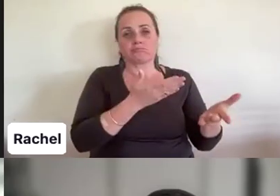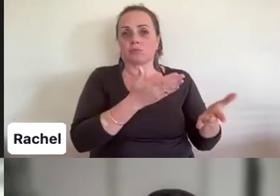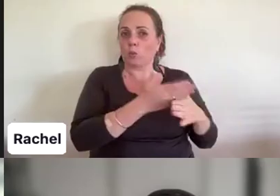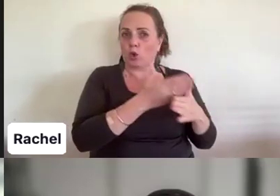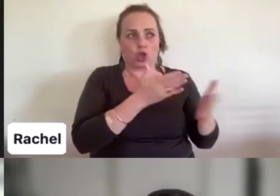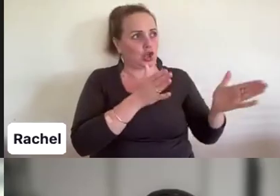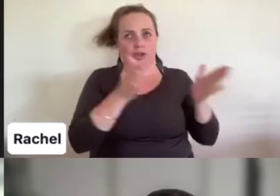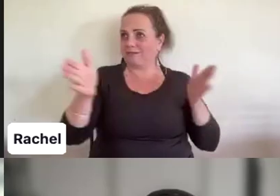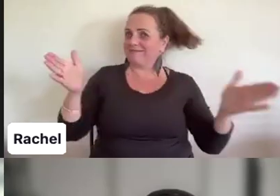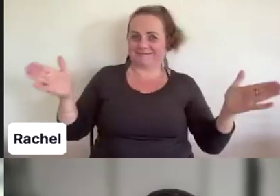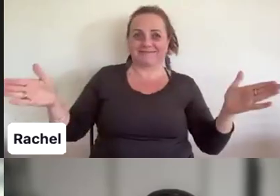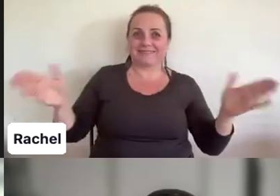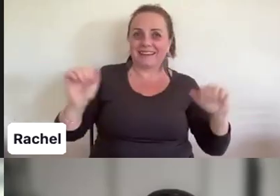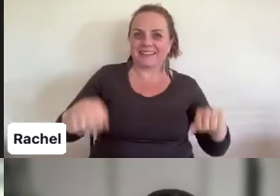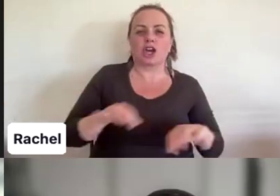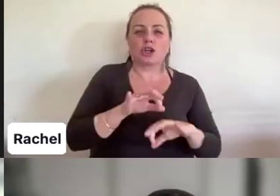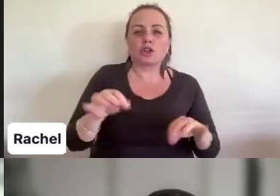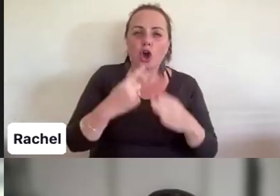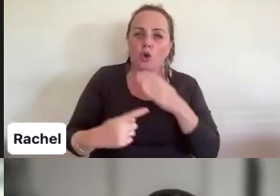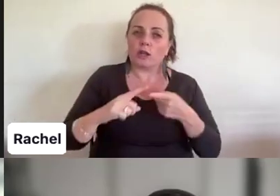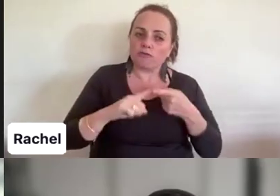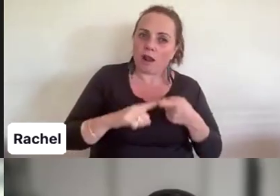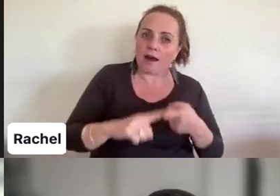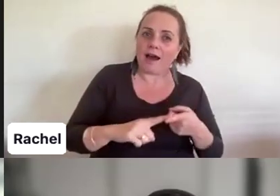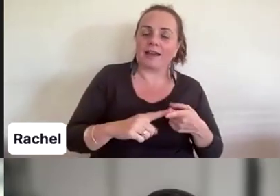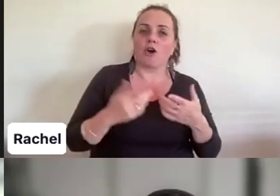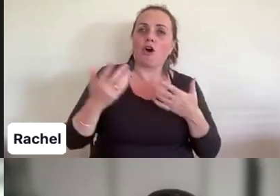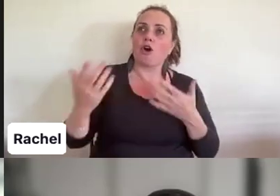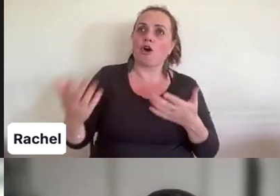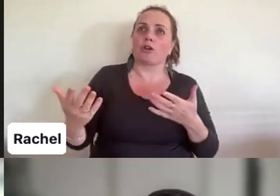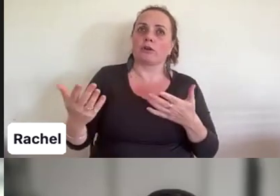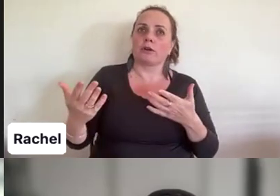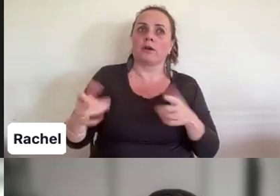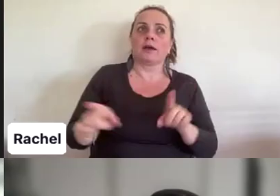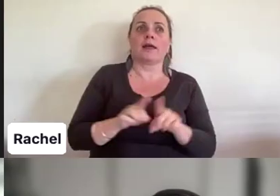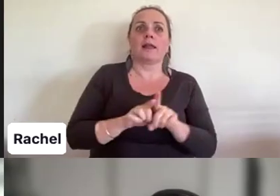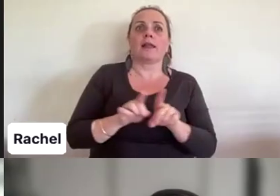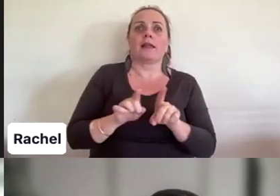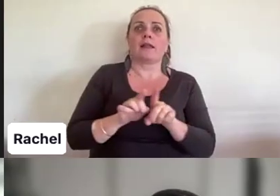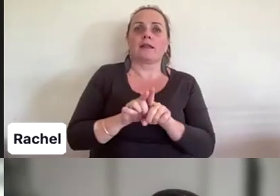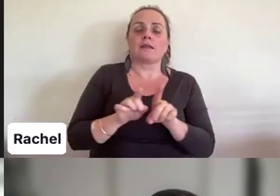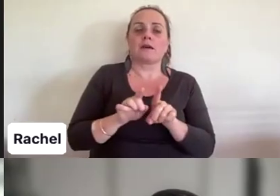rather than relying on them masking themselves when they come to work in order to fit in with